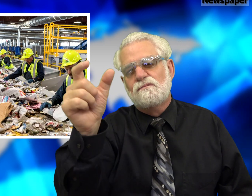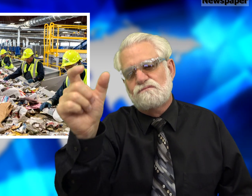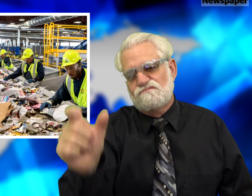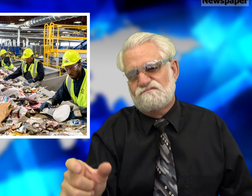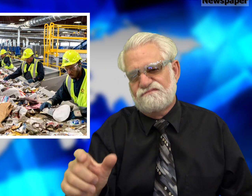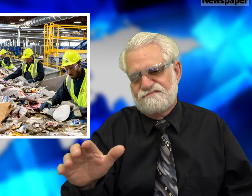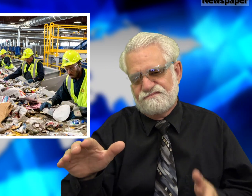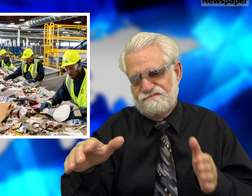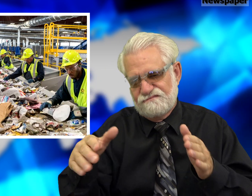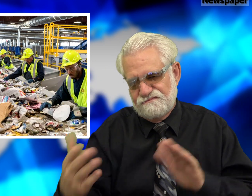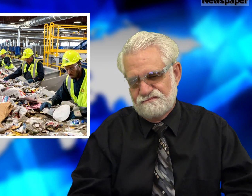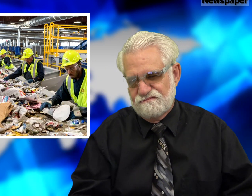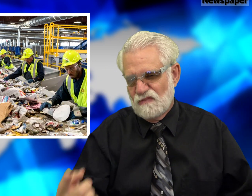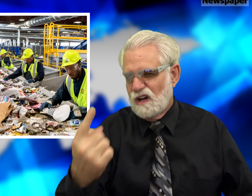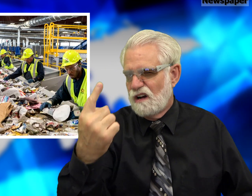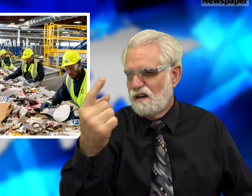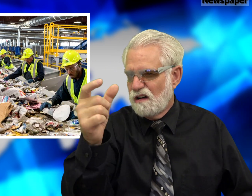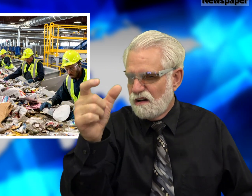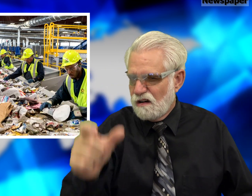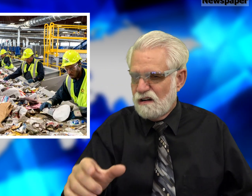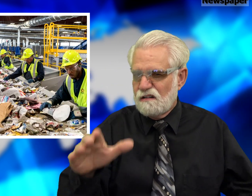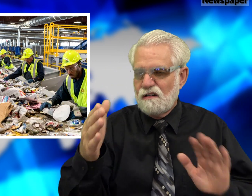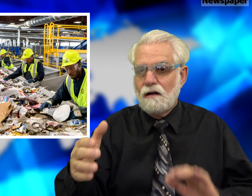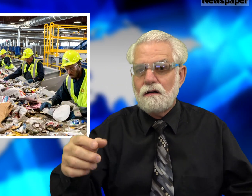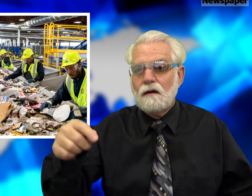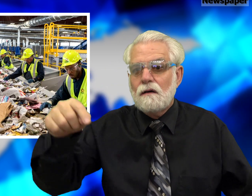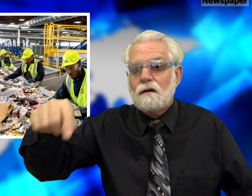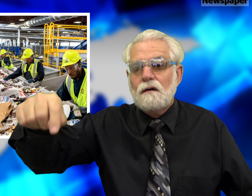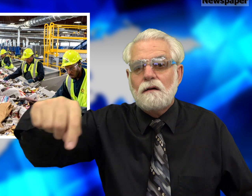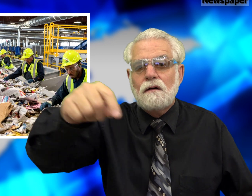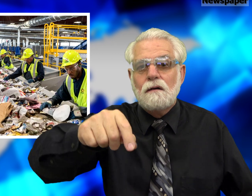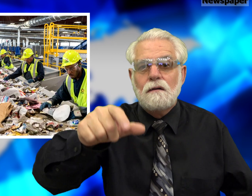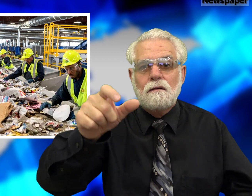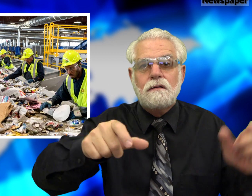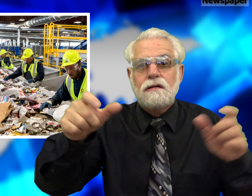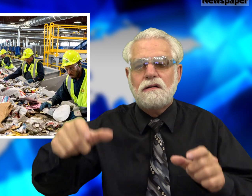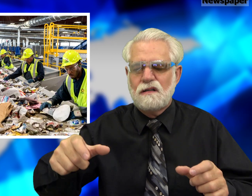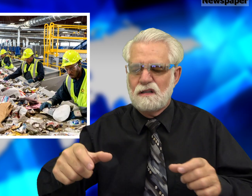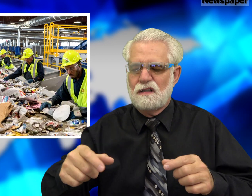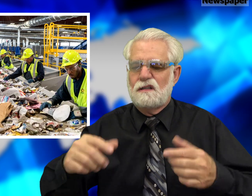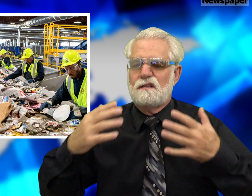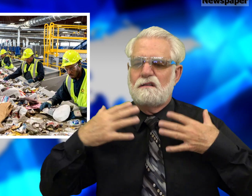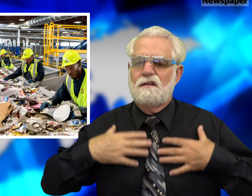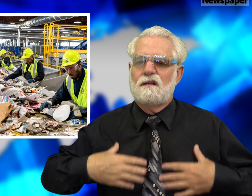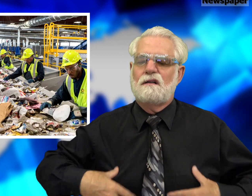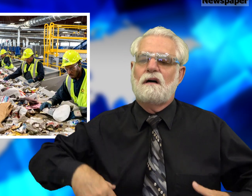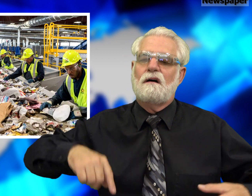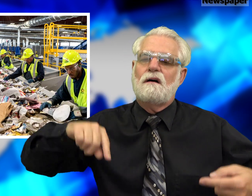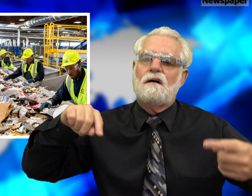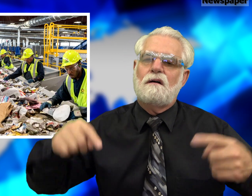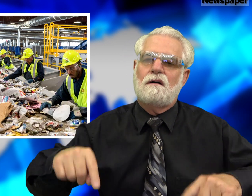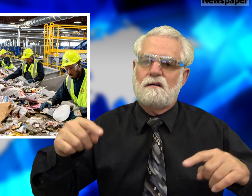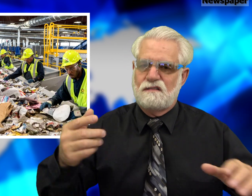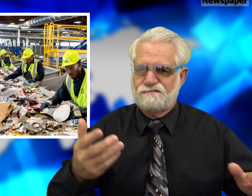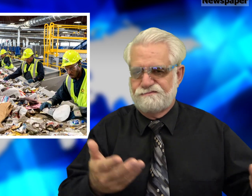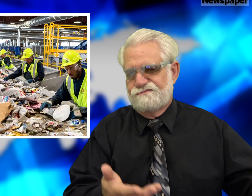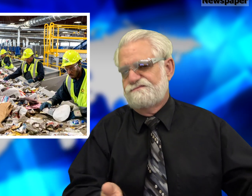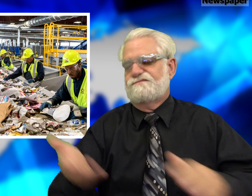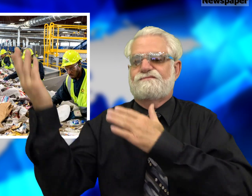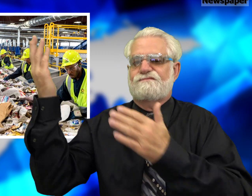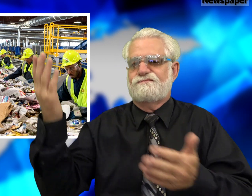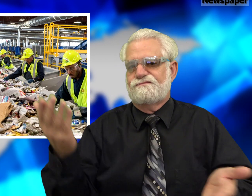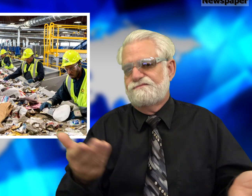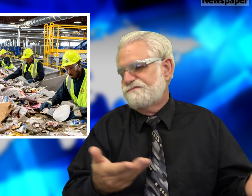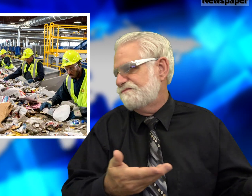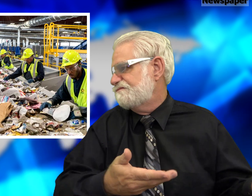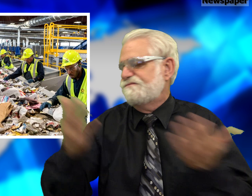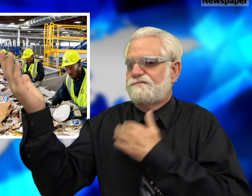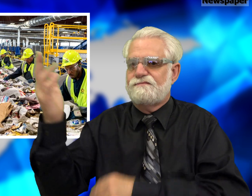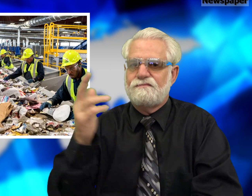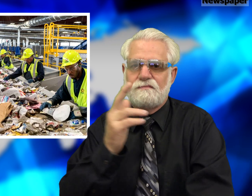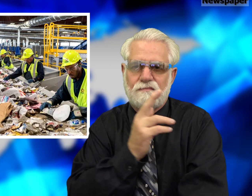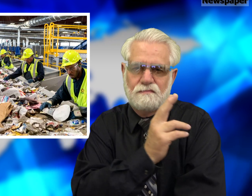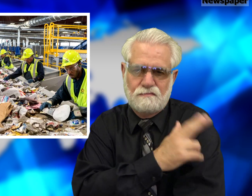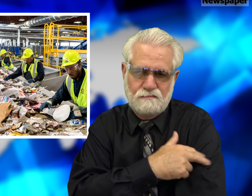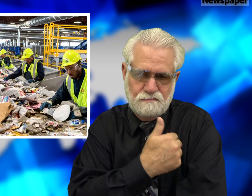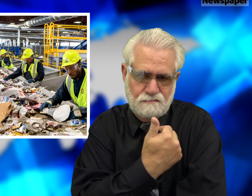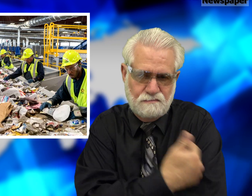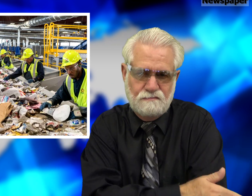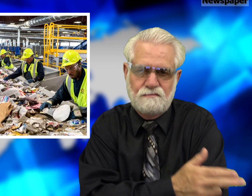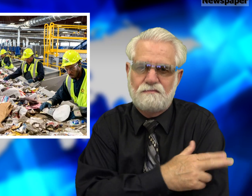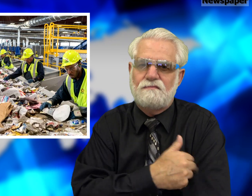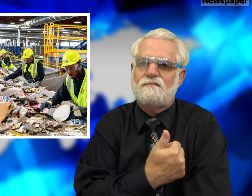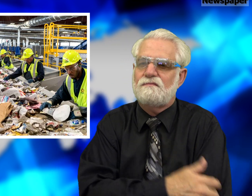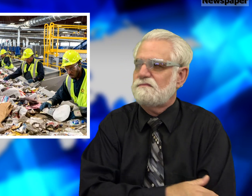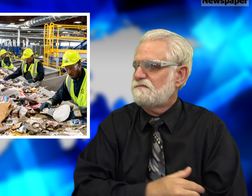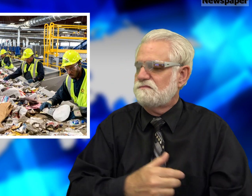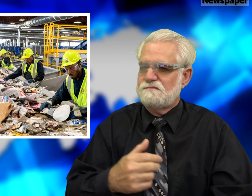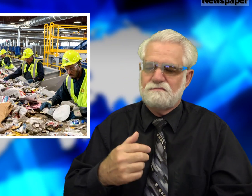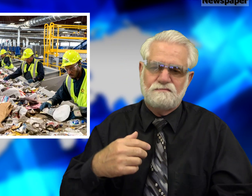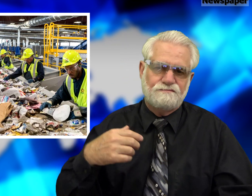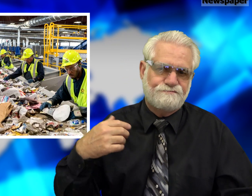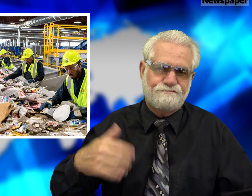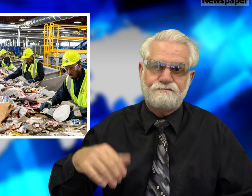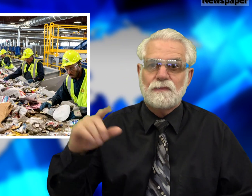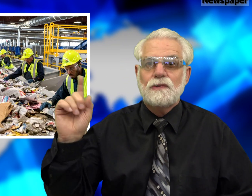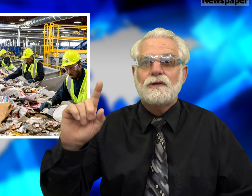One person died of his injuries, others around him were harmed and taken to the hospital.